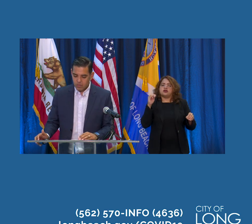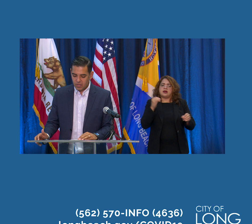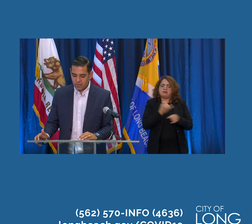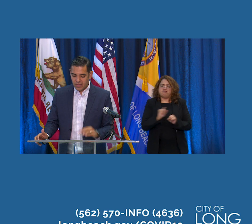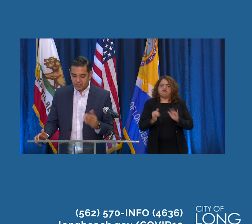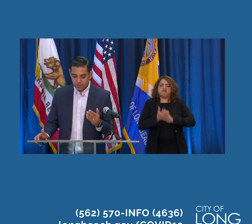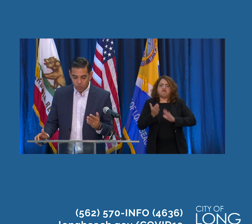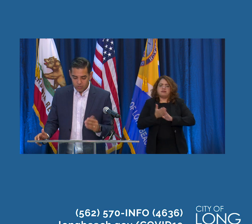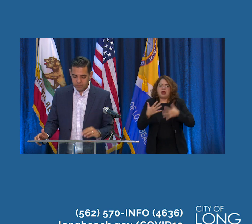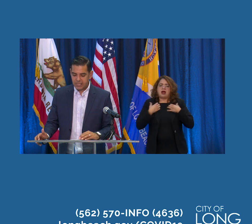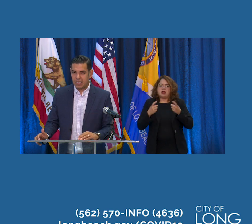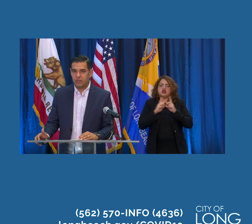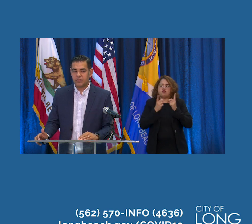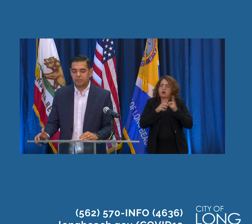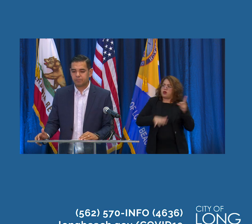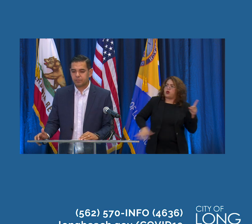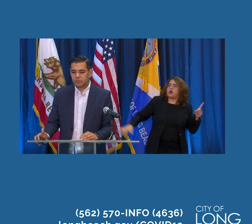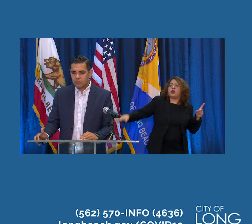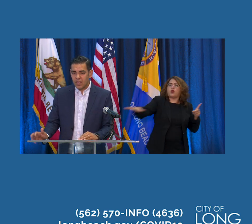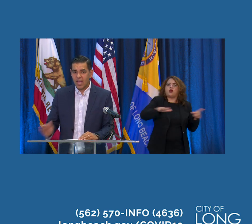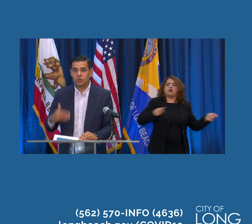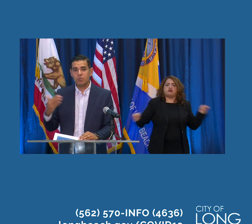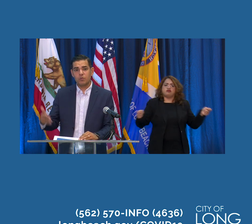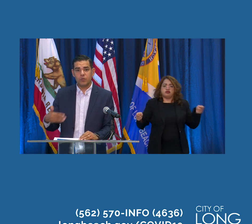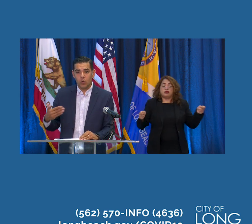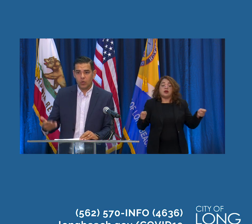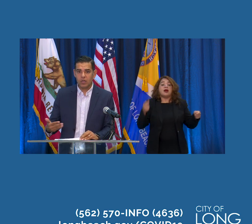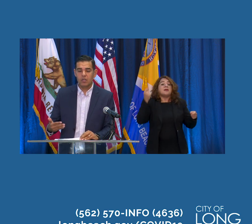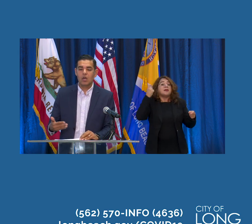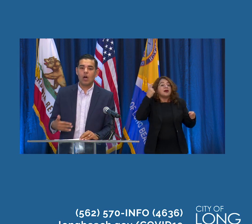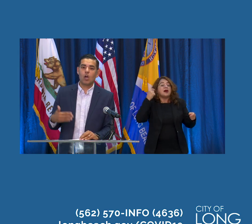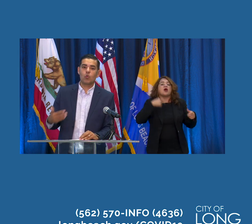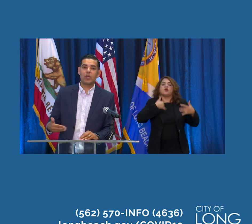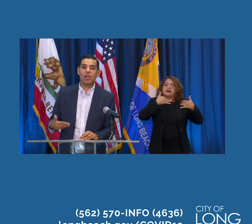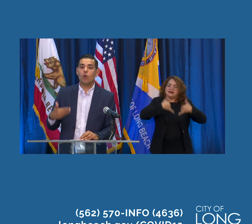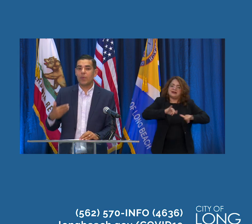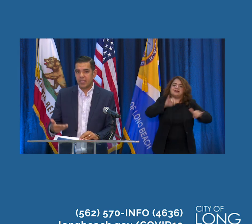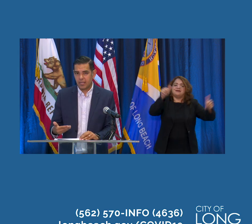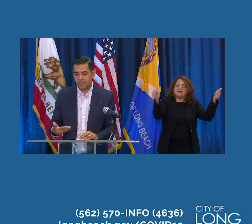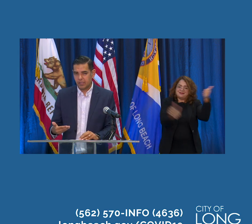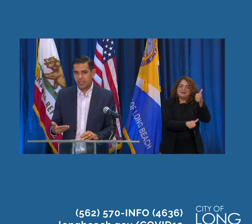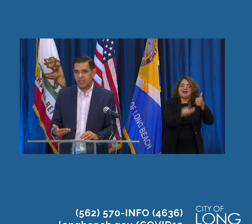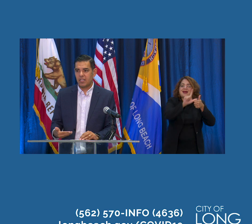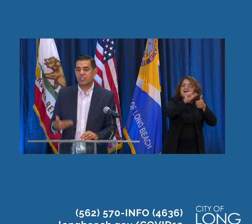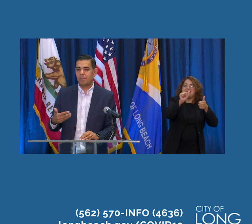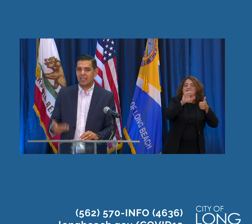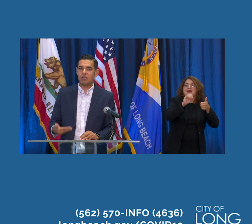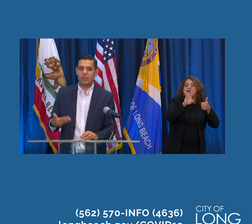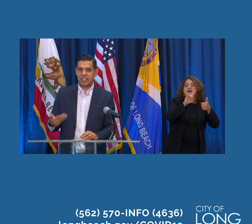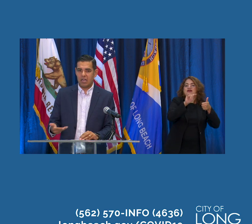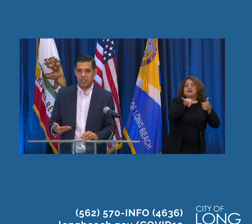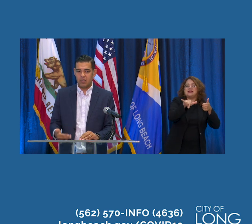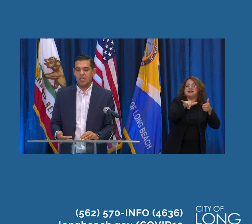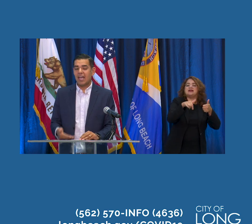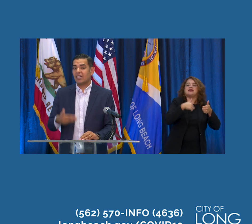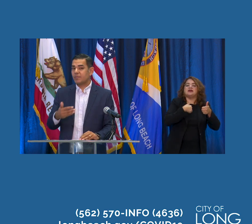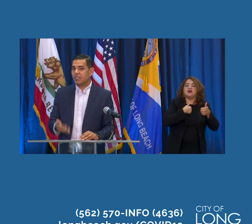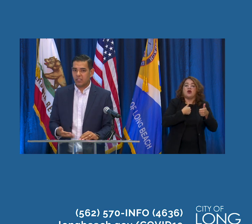The, that's important because as we move forward, our re-opening ability is dependent on the County.